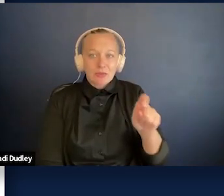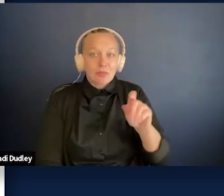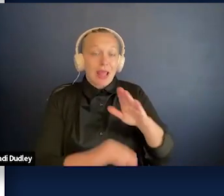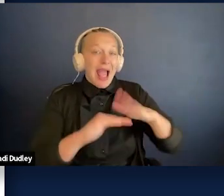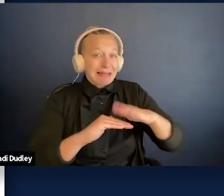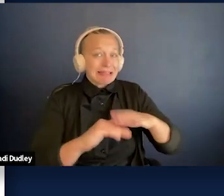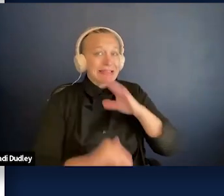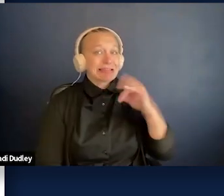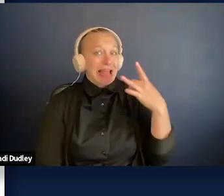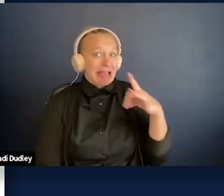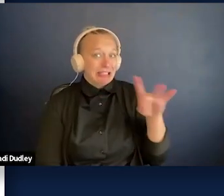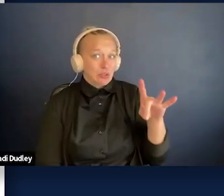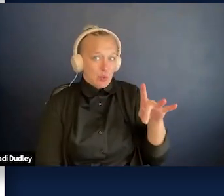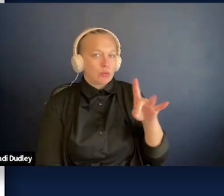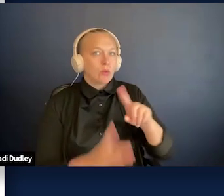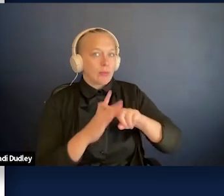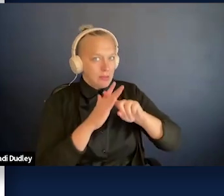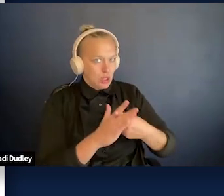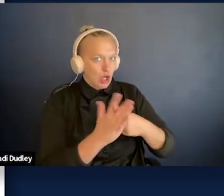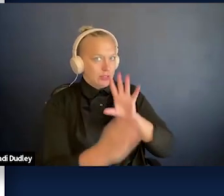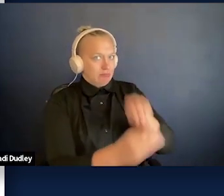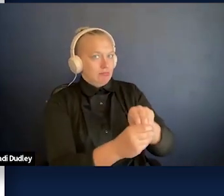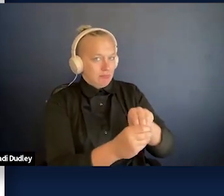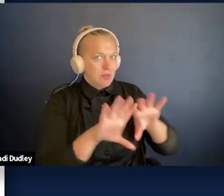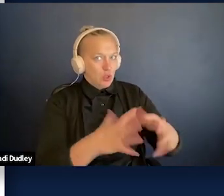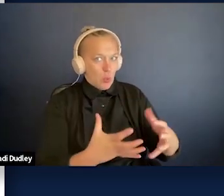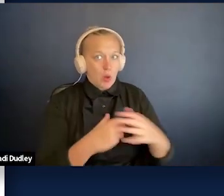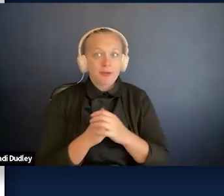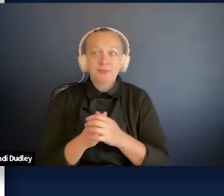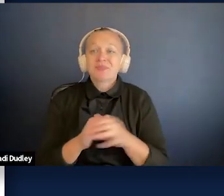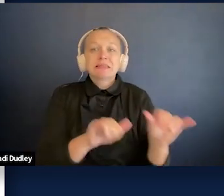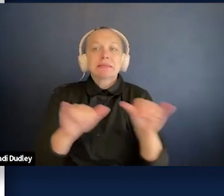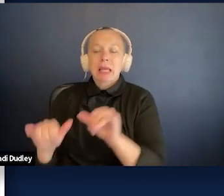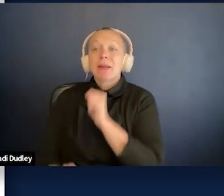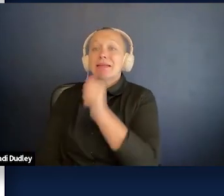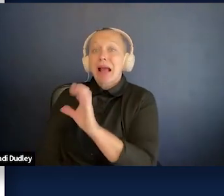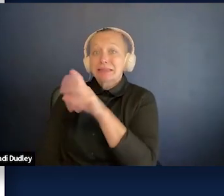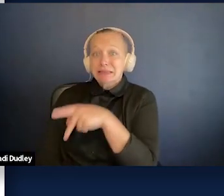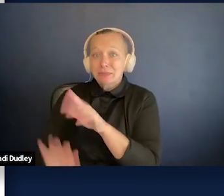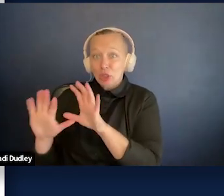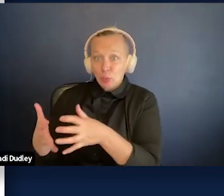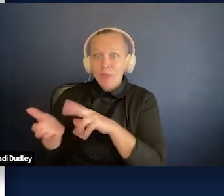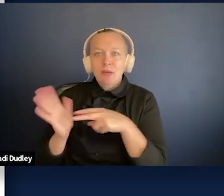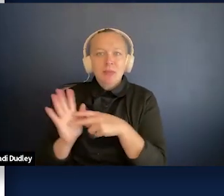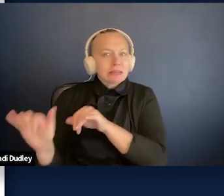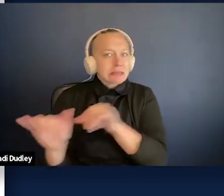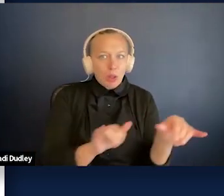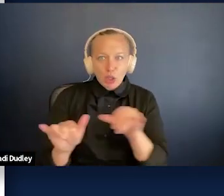The non-CP cohort had very similar enrollment criteria, except they had to be 65 years of age and older, and the original reason for Medicare entitlement.